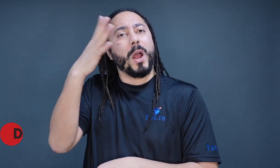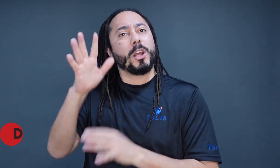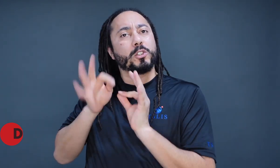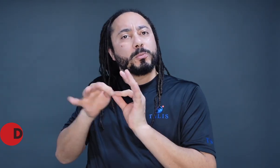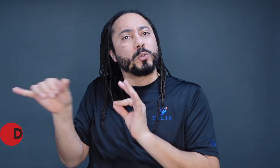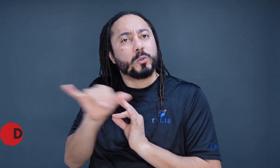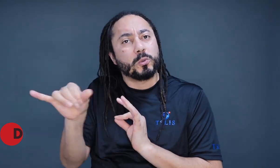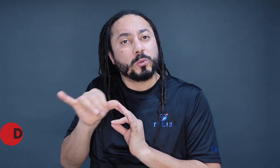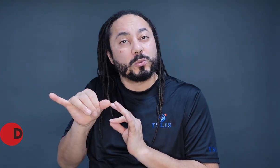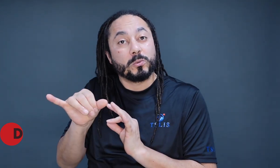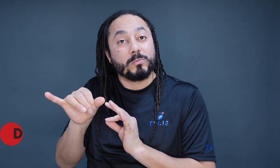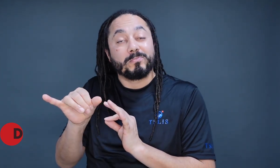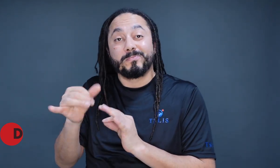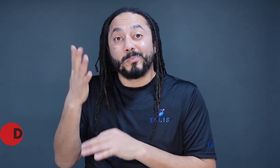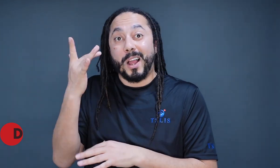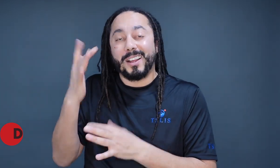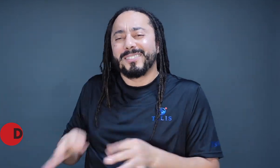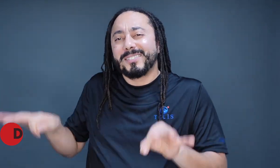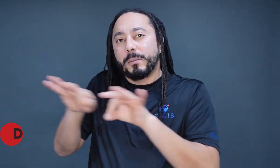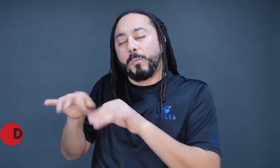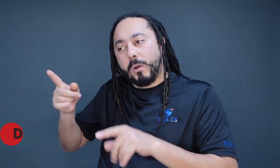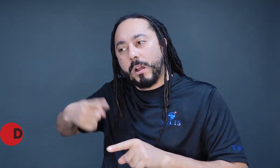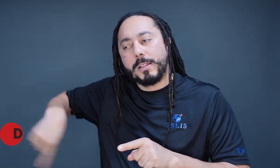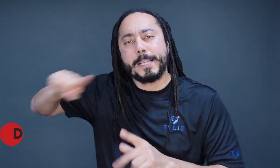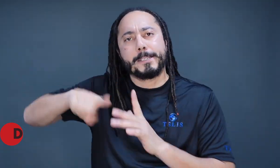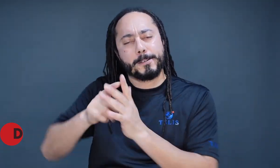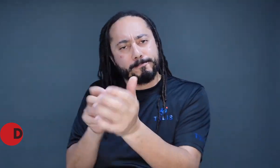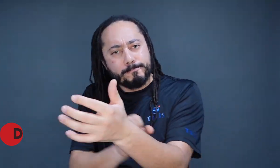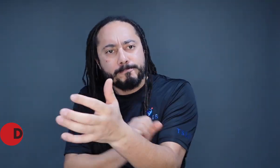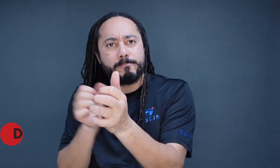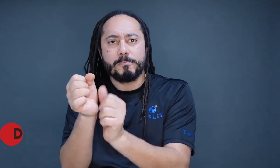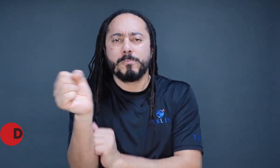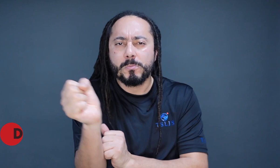a white interpreter can interpret as well. It is important that